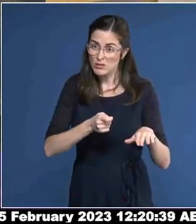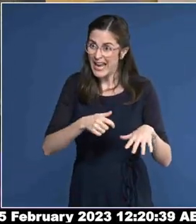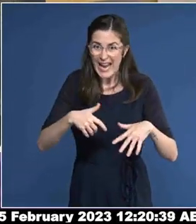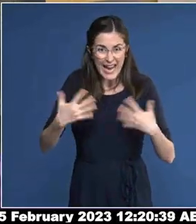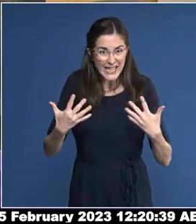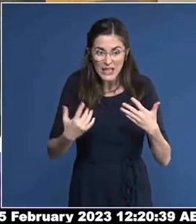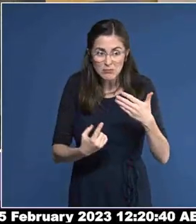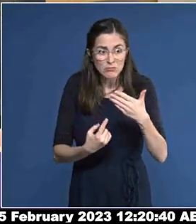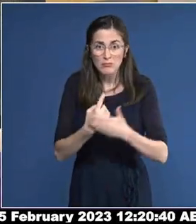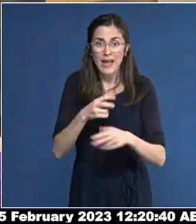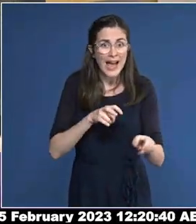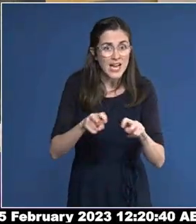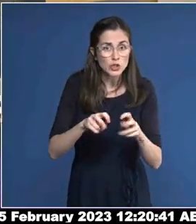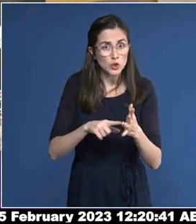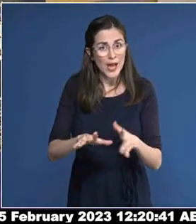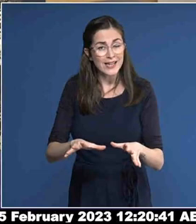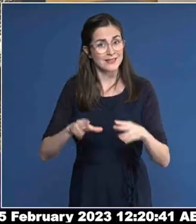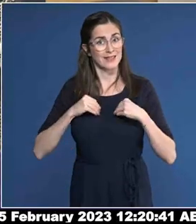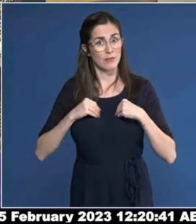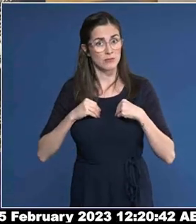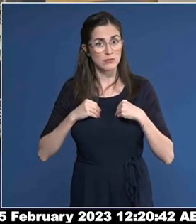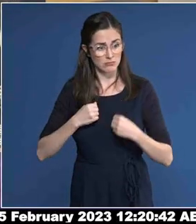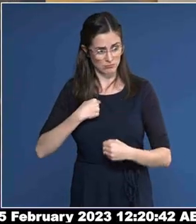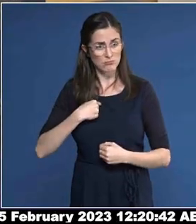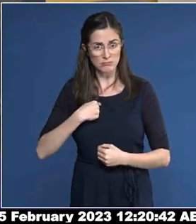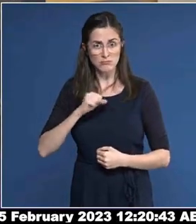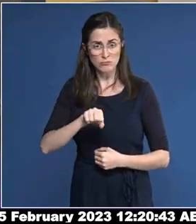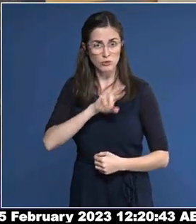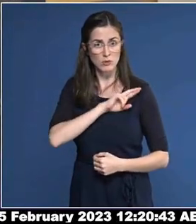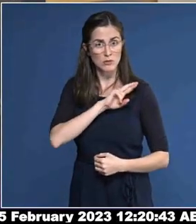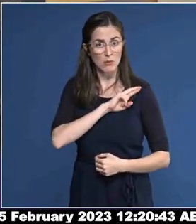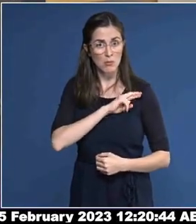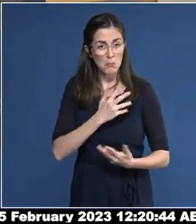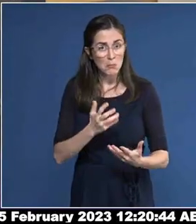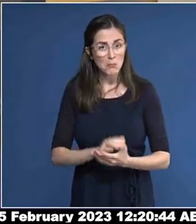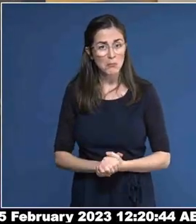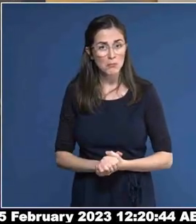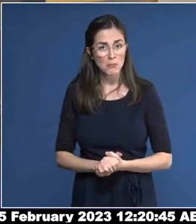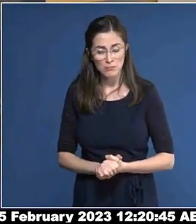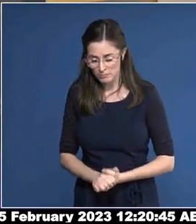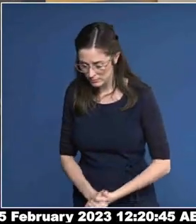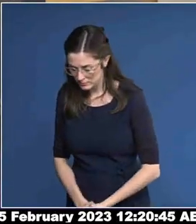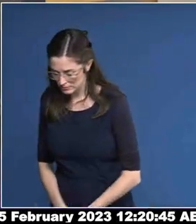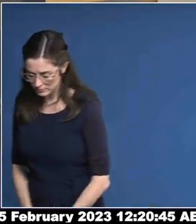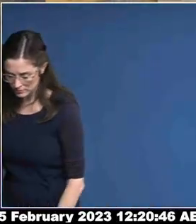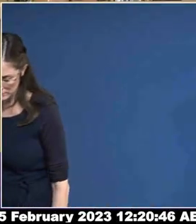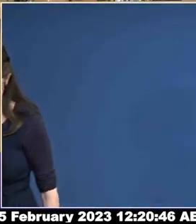Can you comment on that? MS TOOHEY: I think the board has accepted the responsibility for